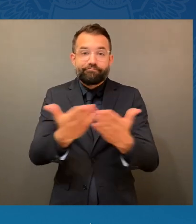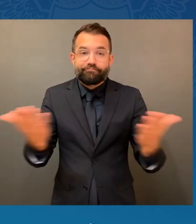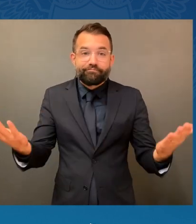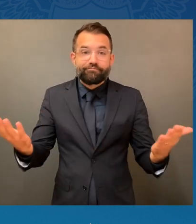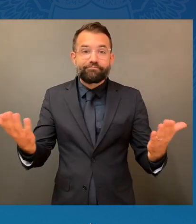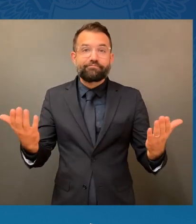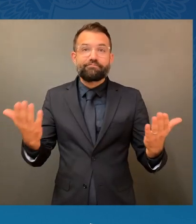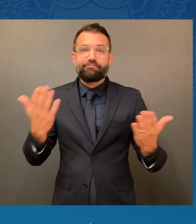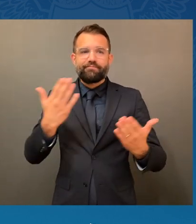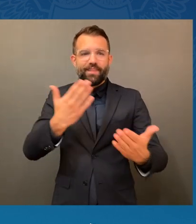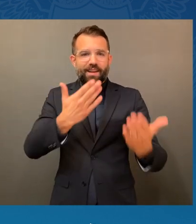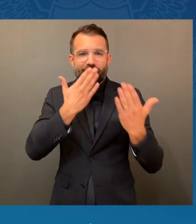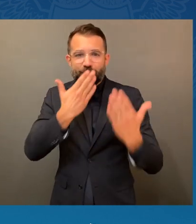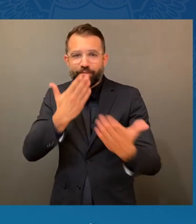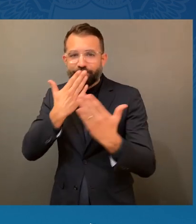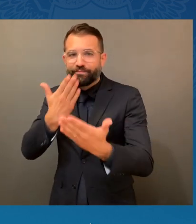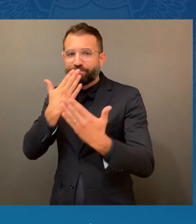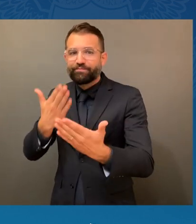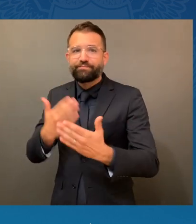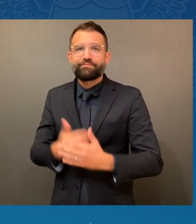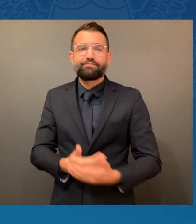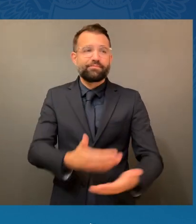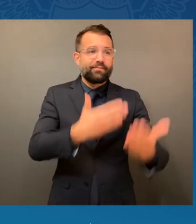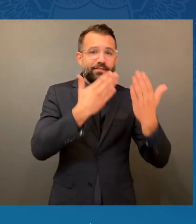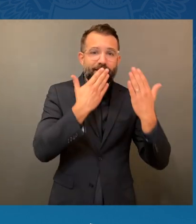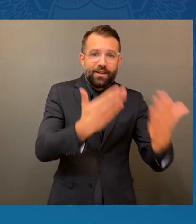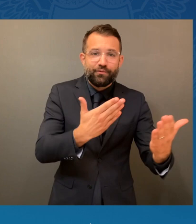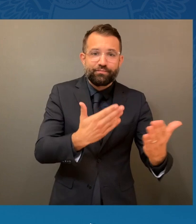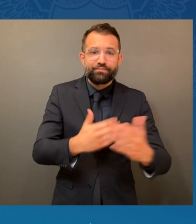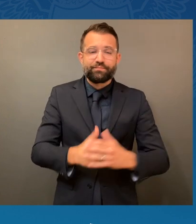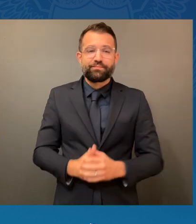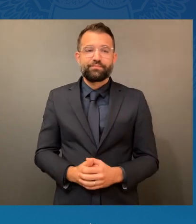Thank you, our forward-deployed naval forces.